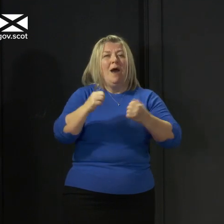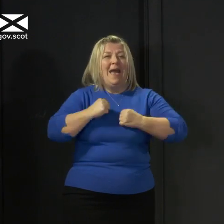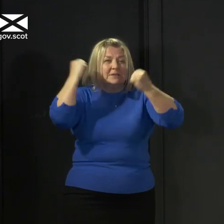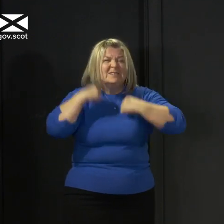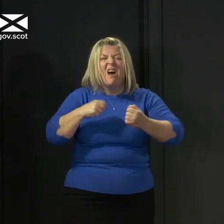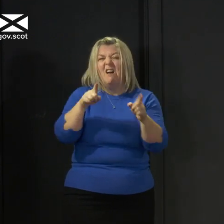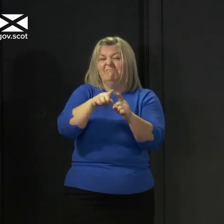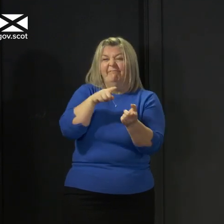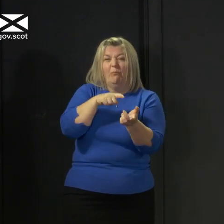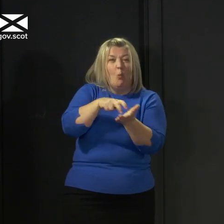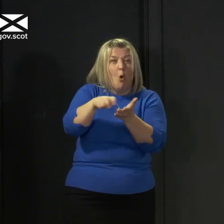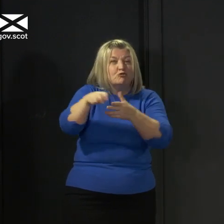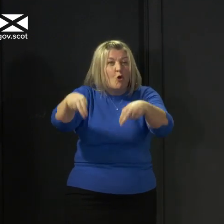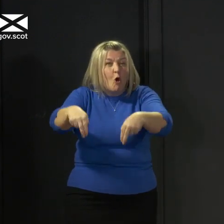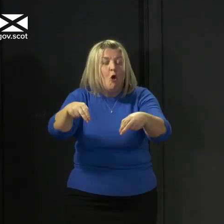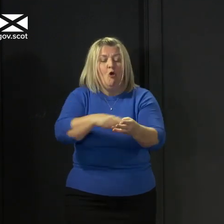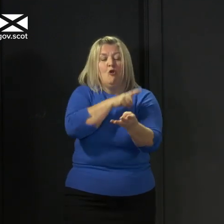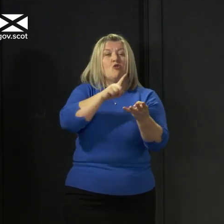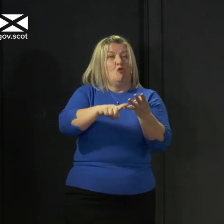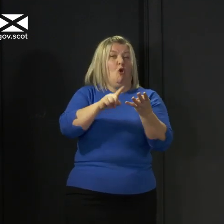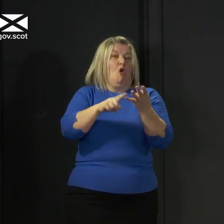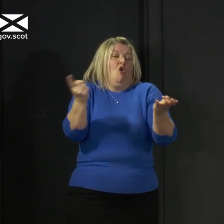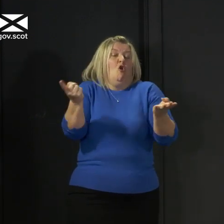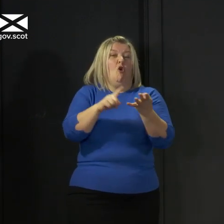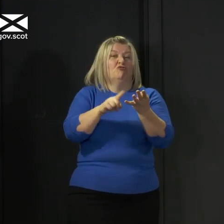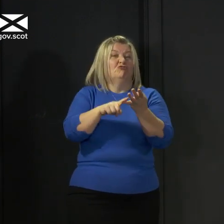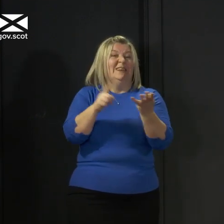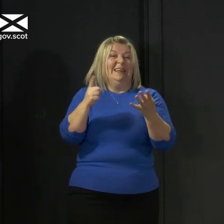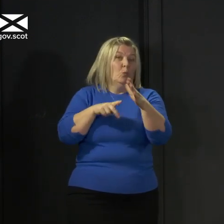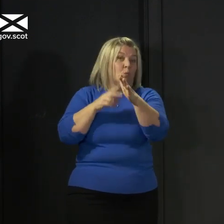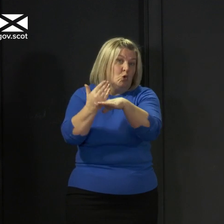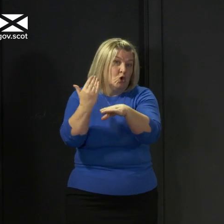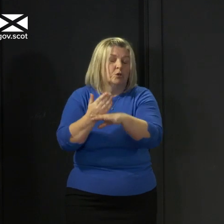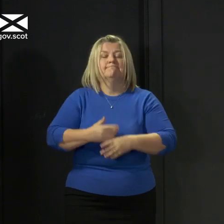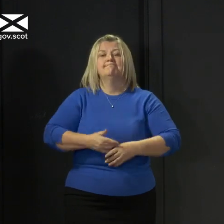two metres apart from other people and wash your hands thoroughly and regularly